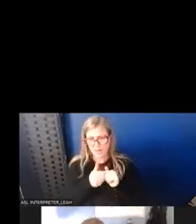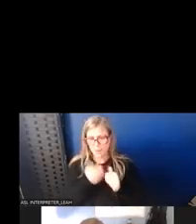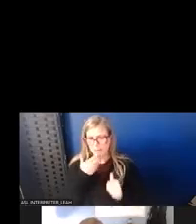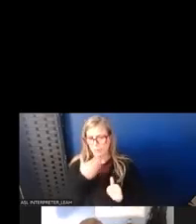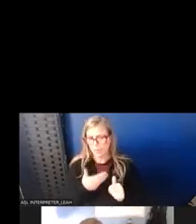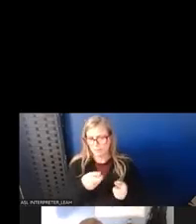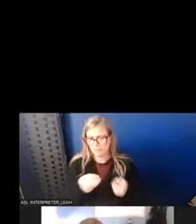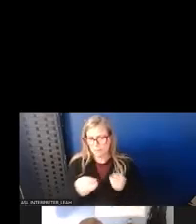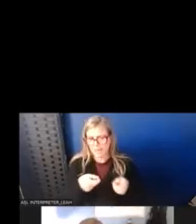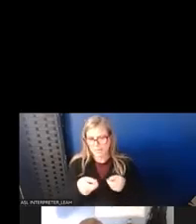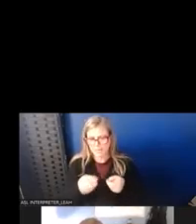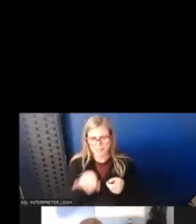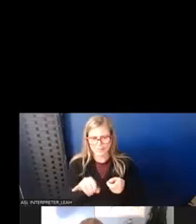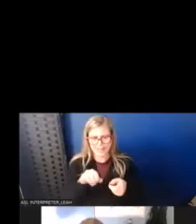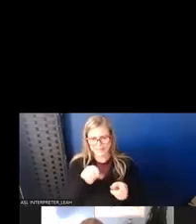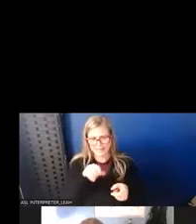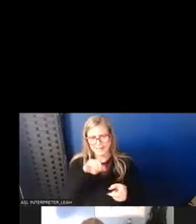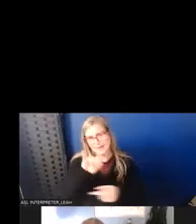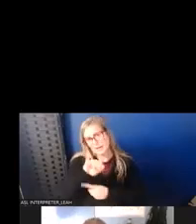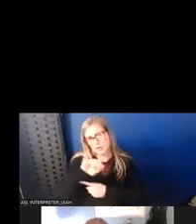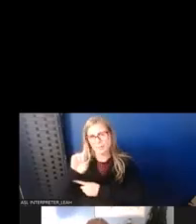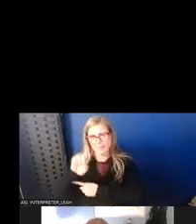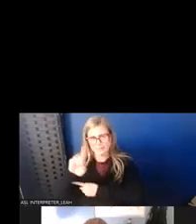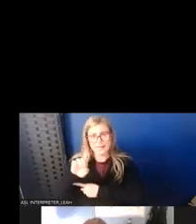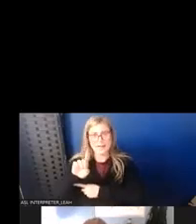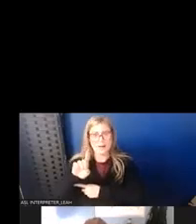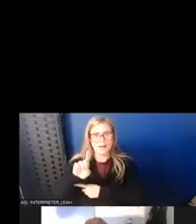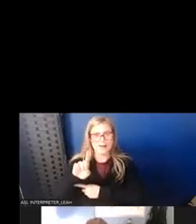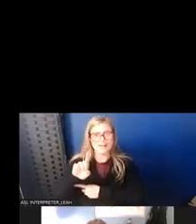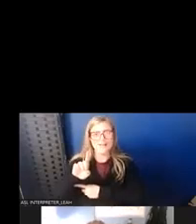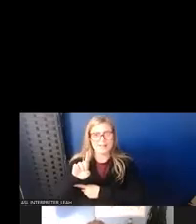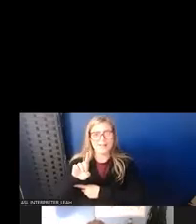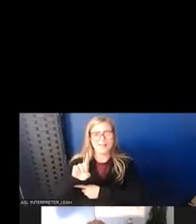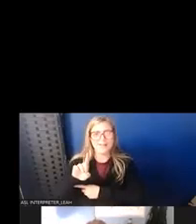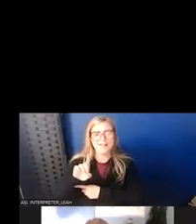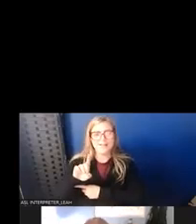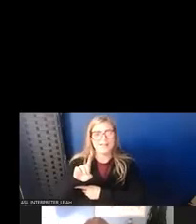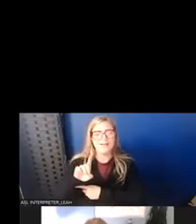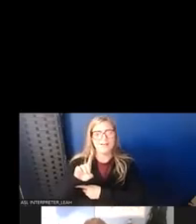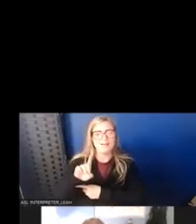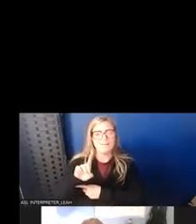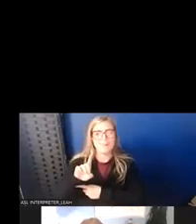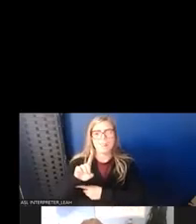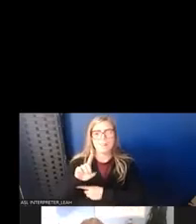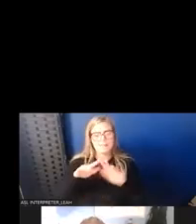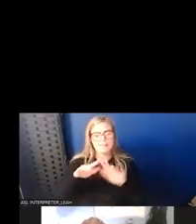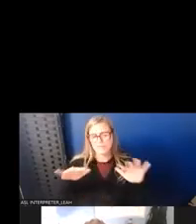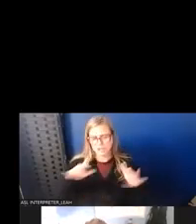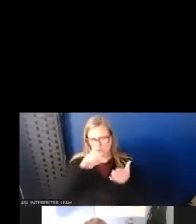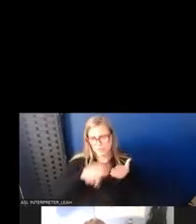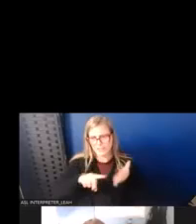this interdisciplinary diverse research.